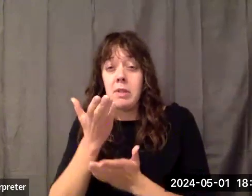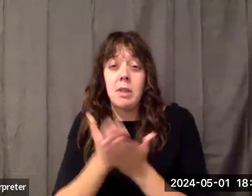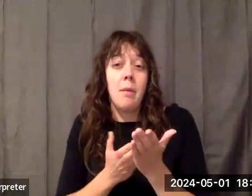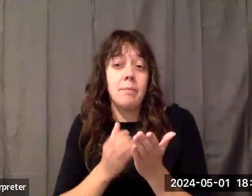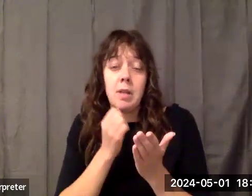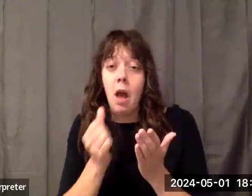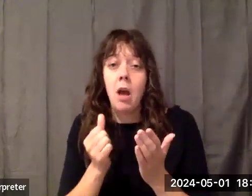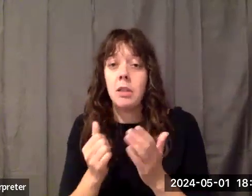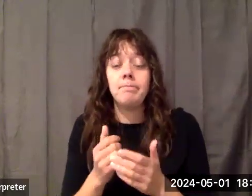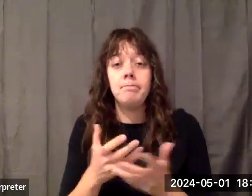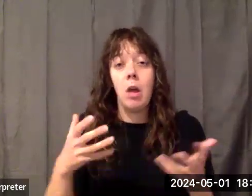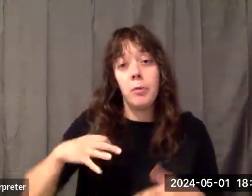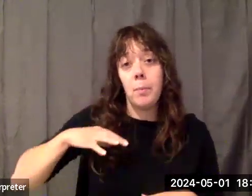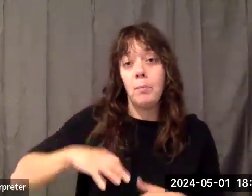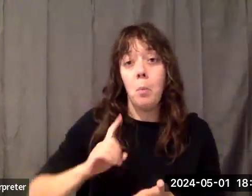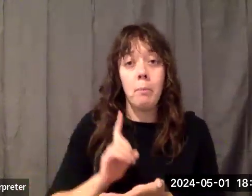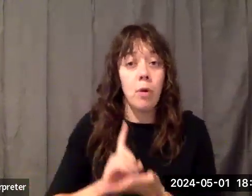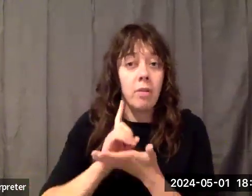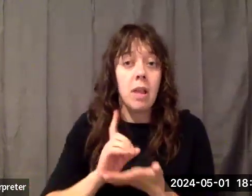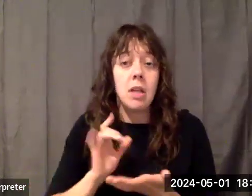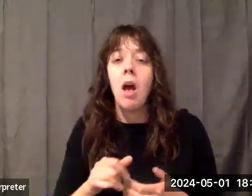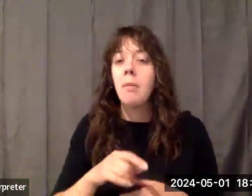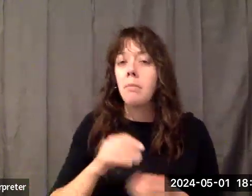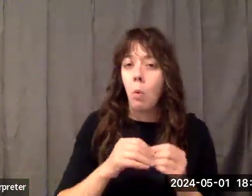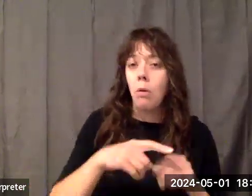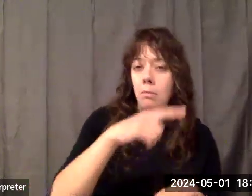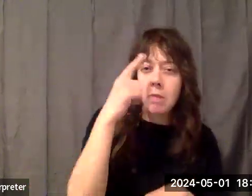and brown communities of people who are challenged